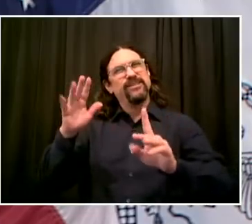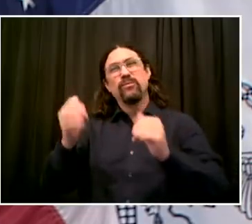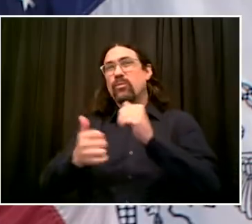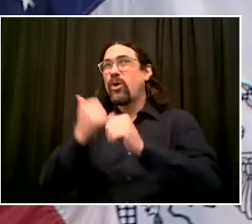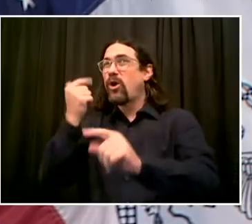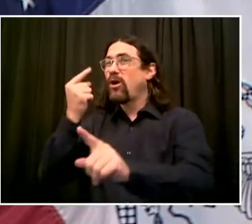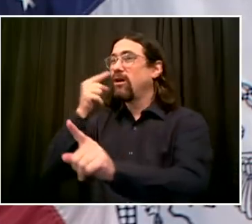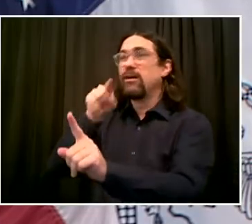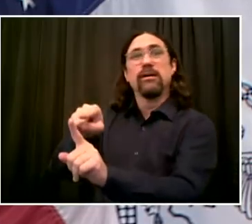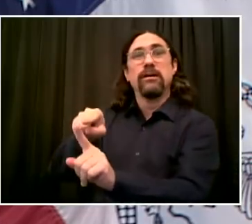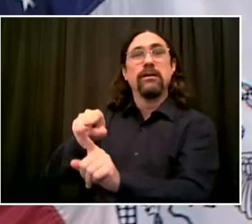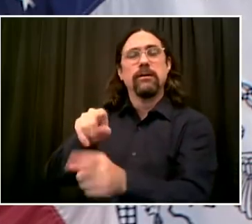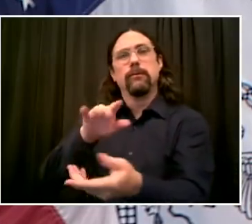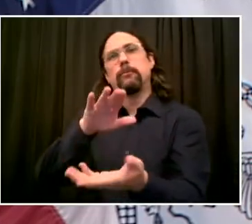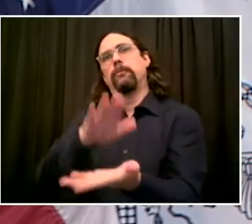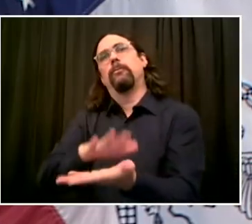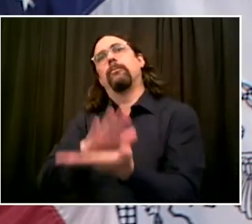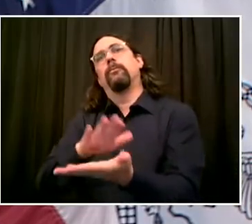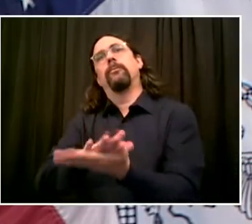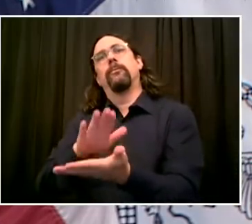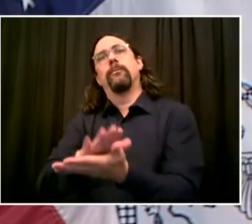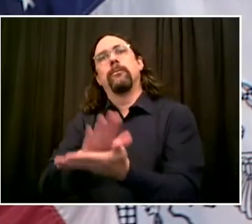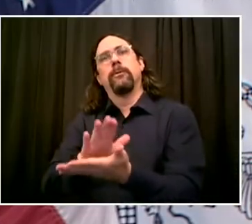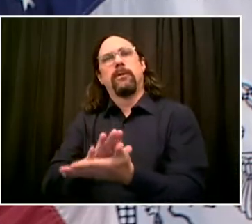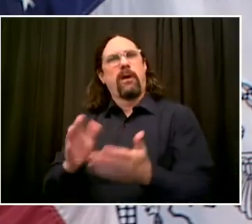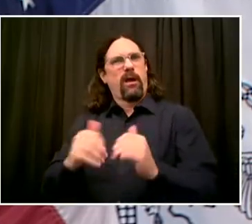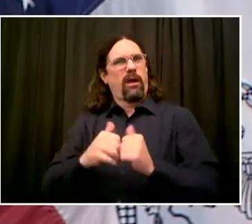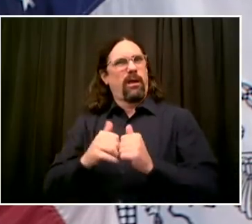SCHOOLS.